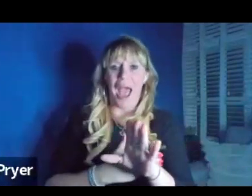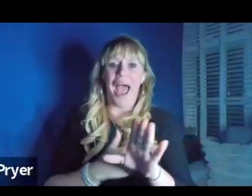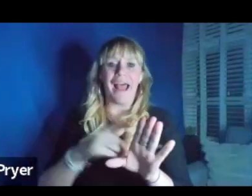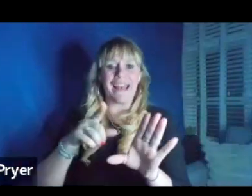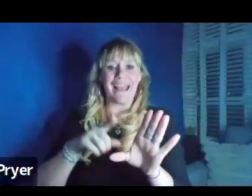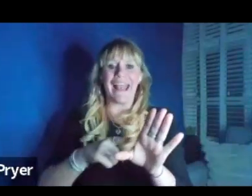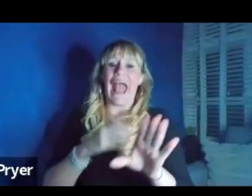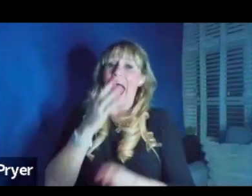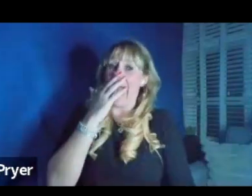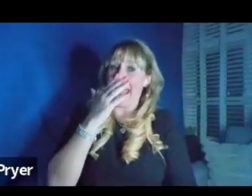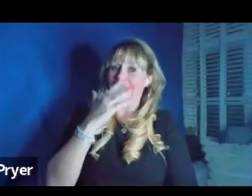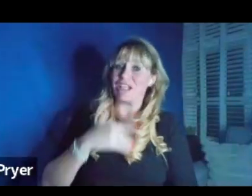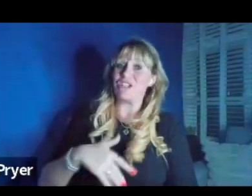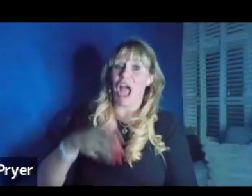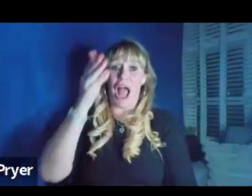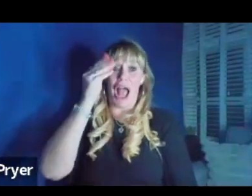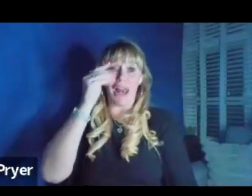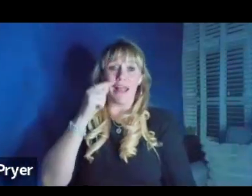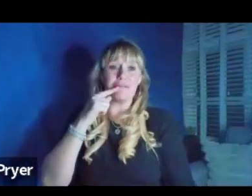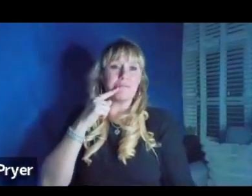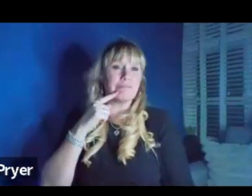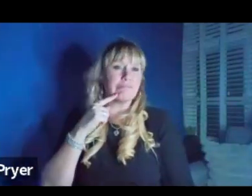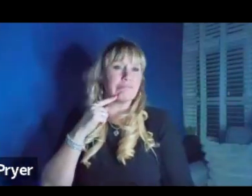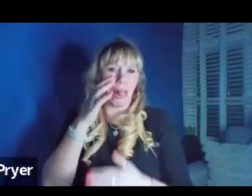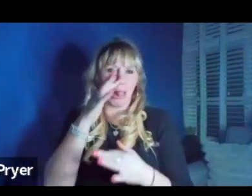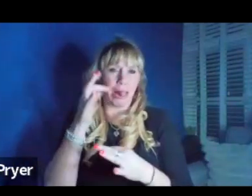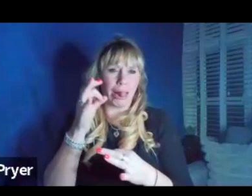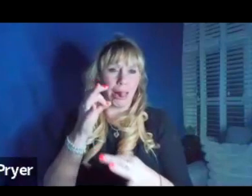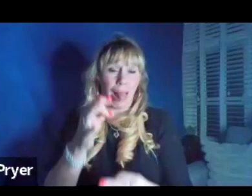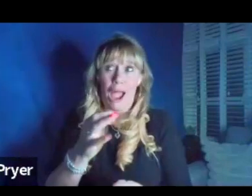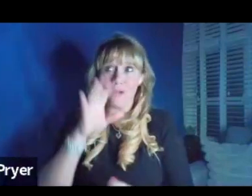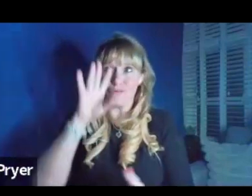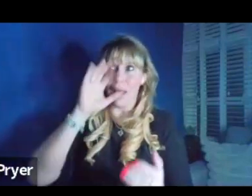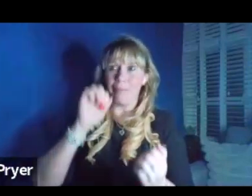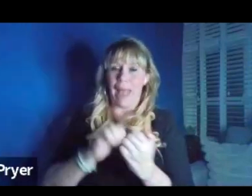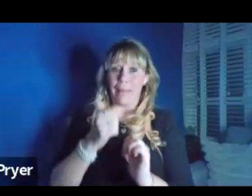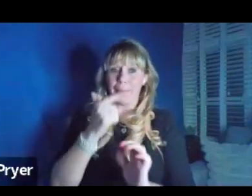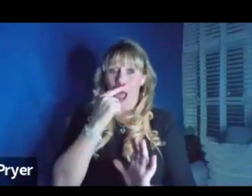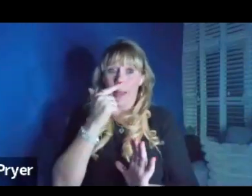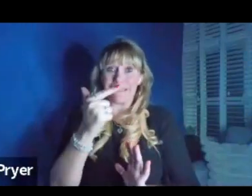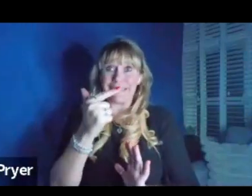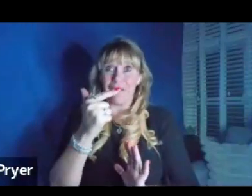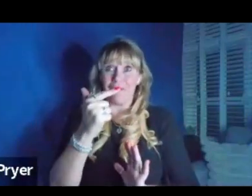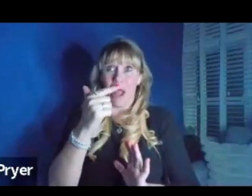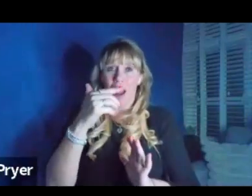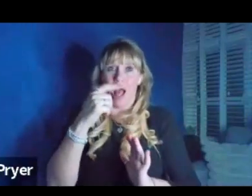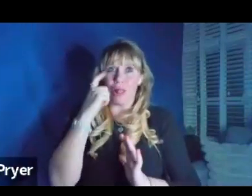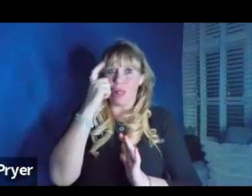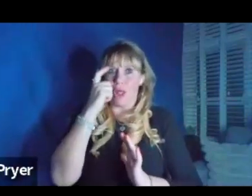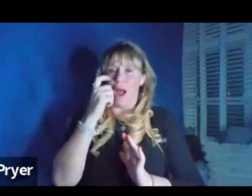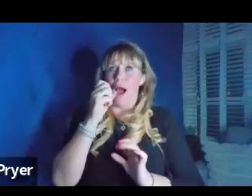I remember I was seven and I thought I'd gone to heaven When Miss Knight said I was bright